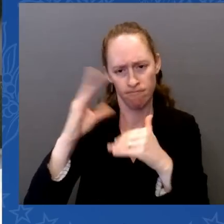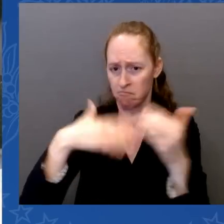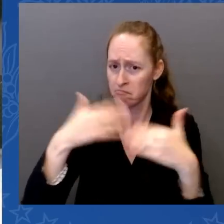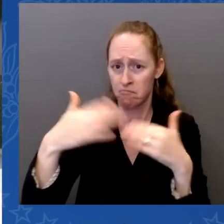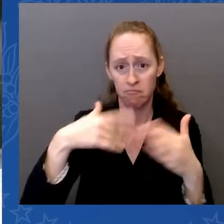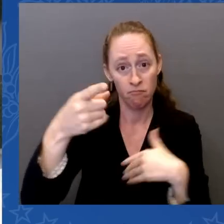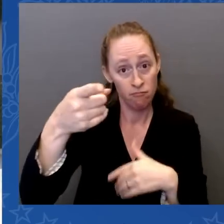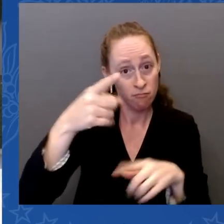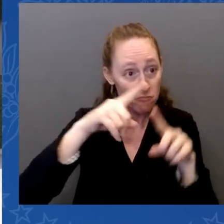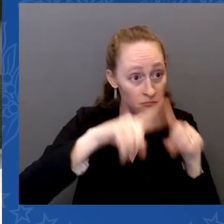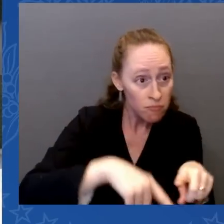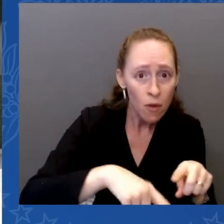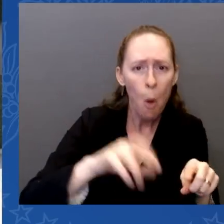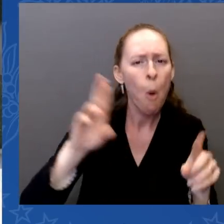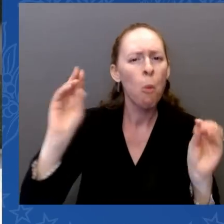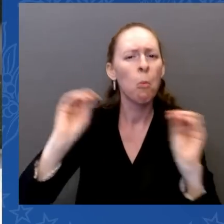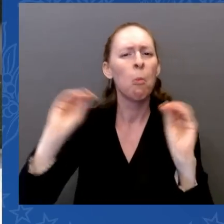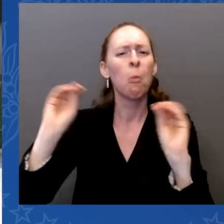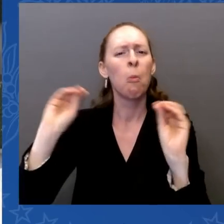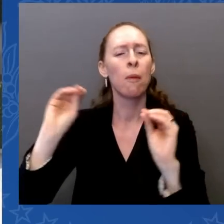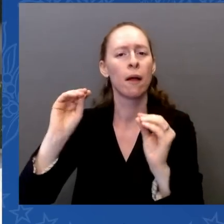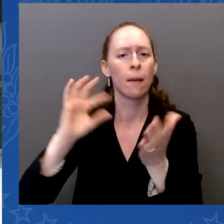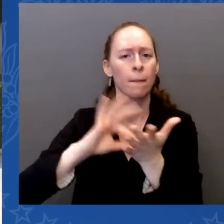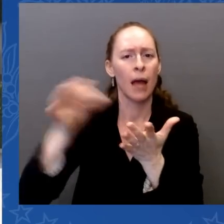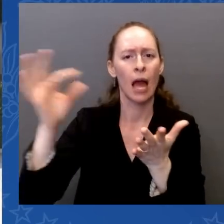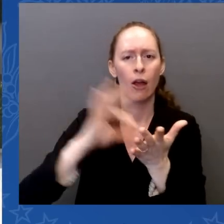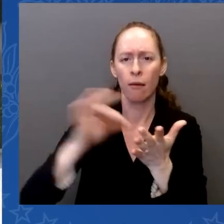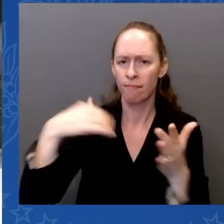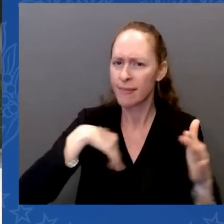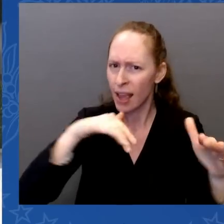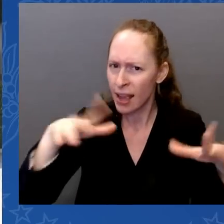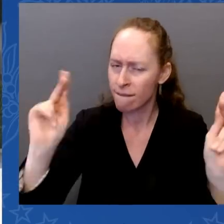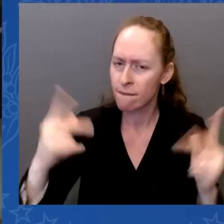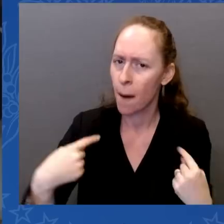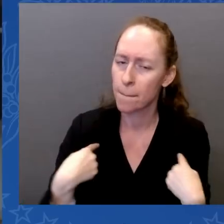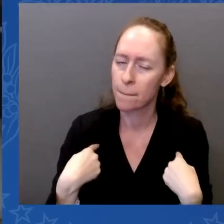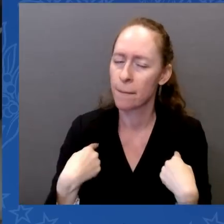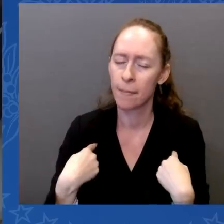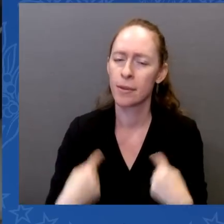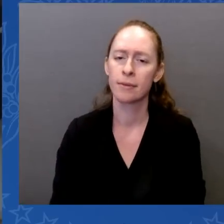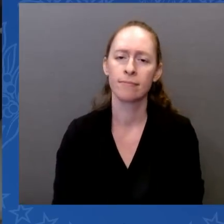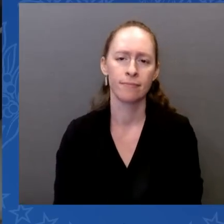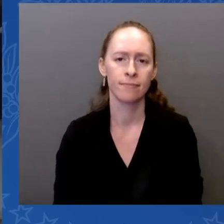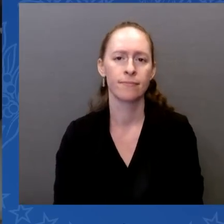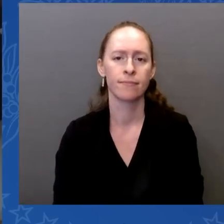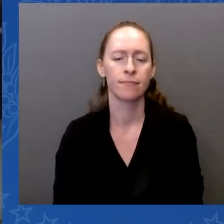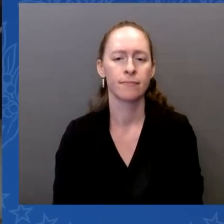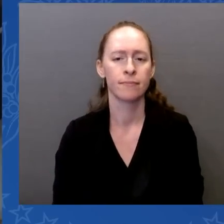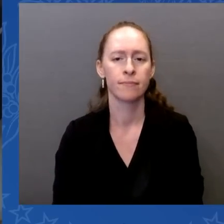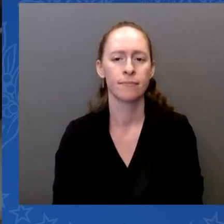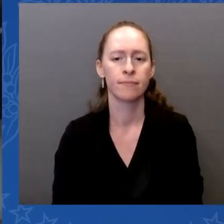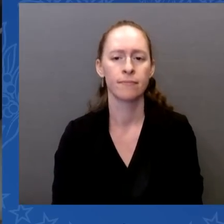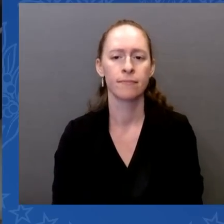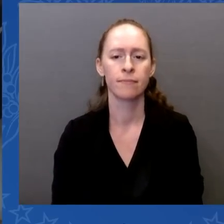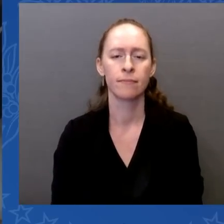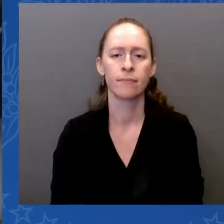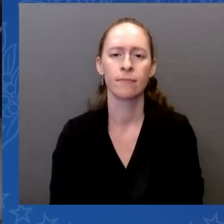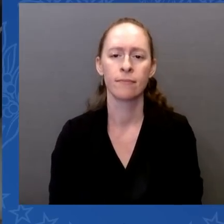Look, after years of Big Pharma blocking it,